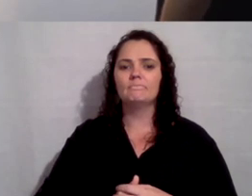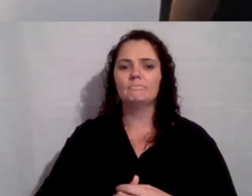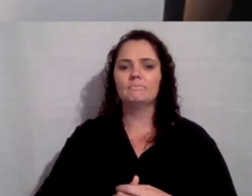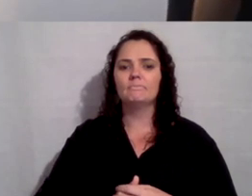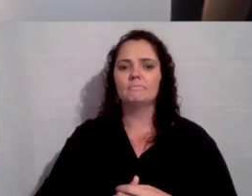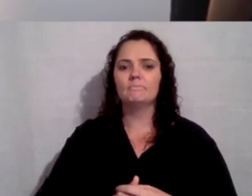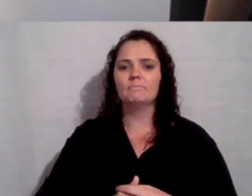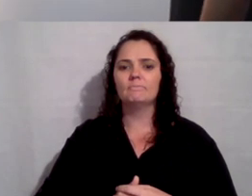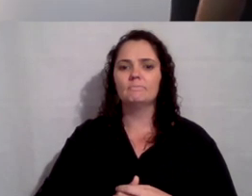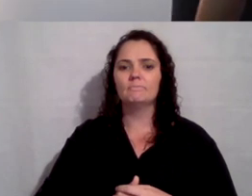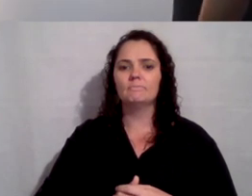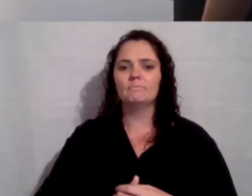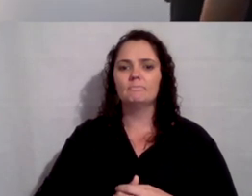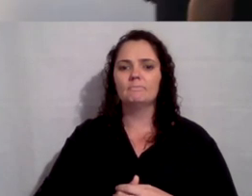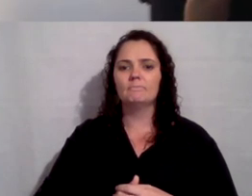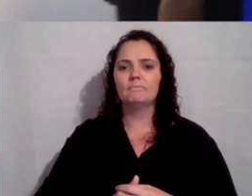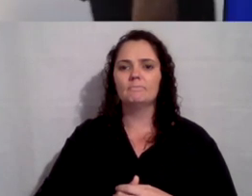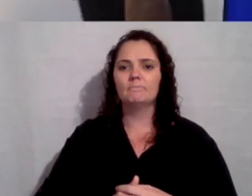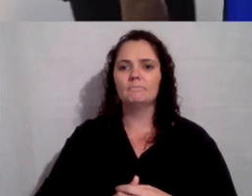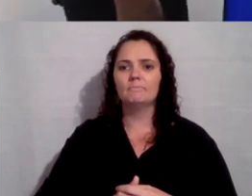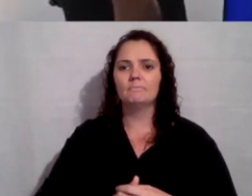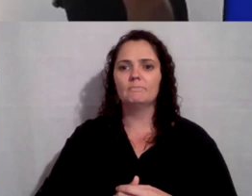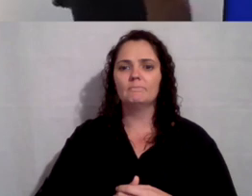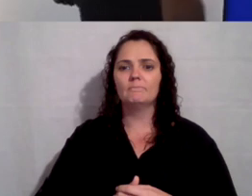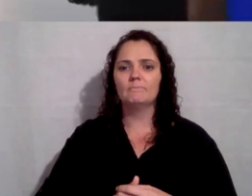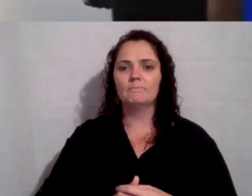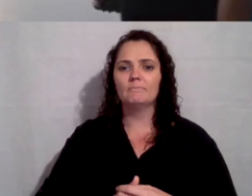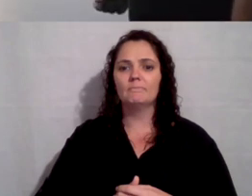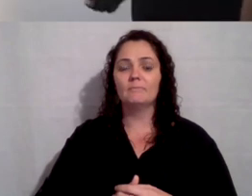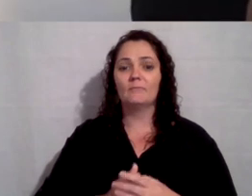coming up like that good and Atticus twisting